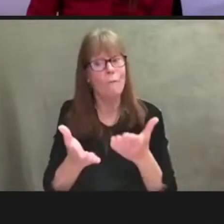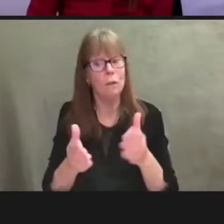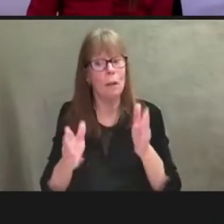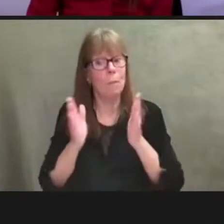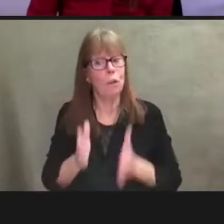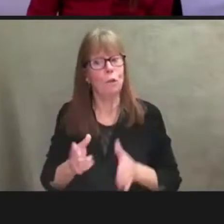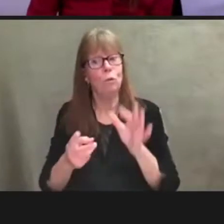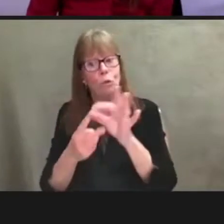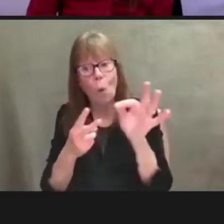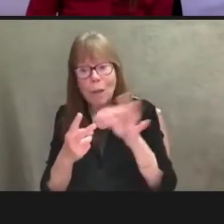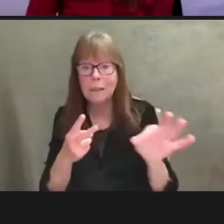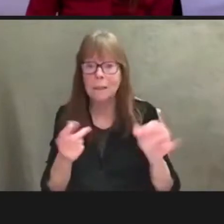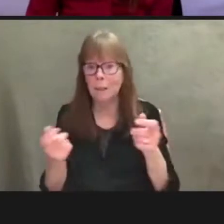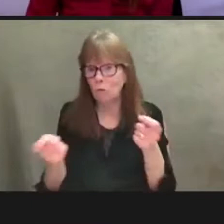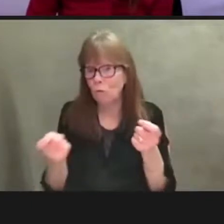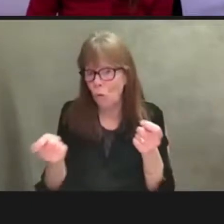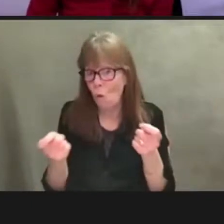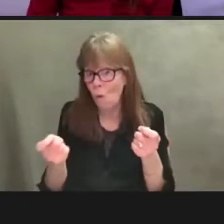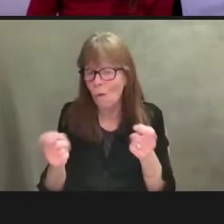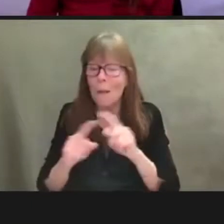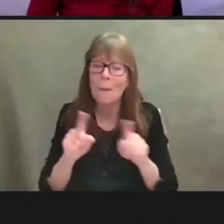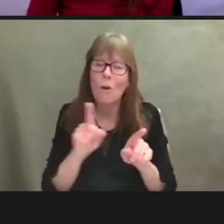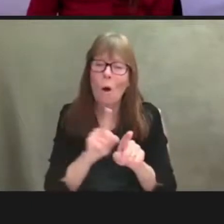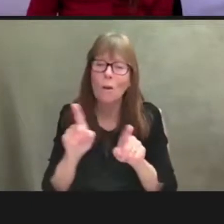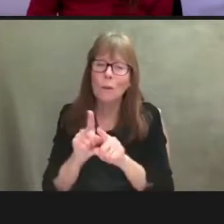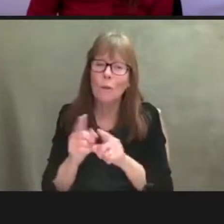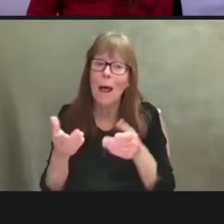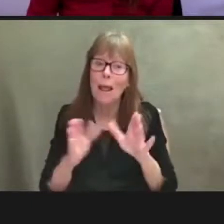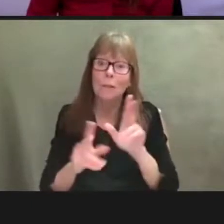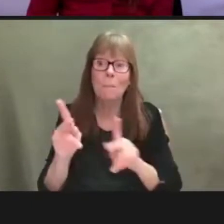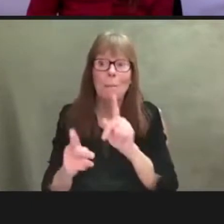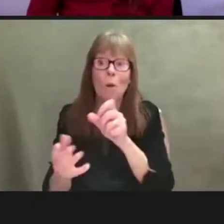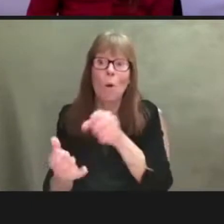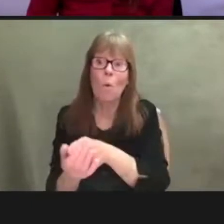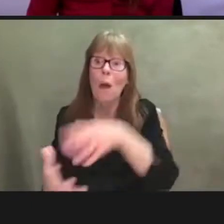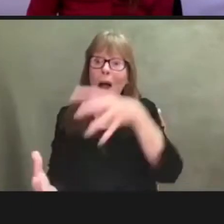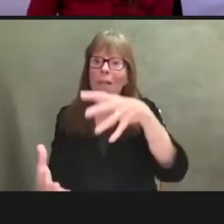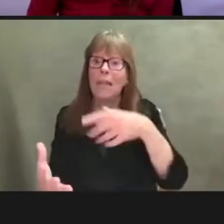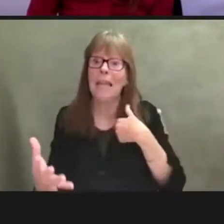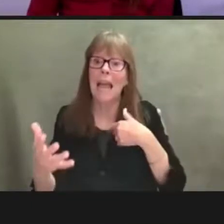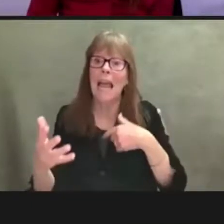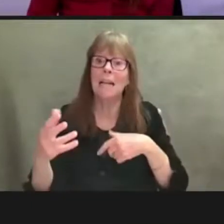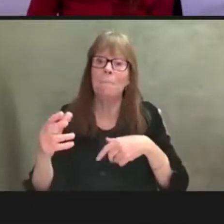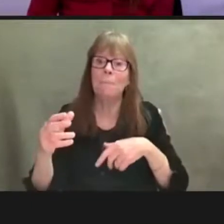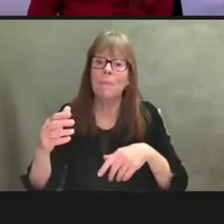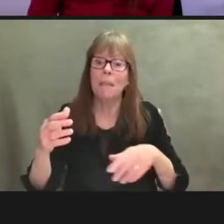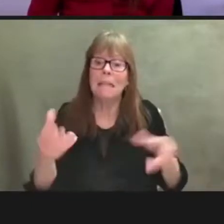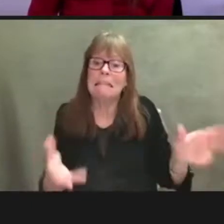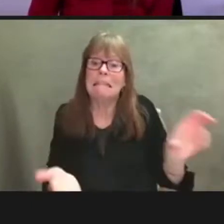it also allows people who are wealthy to subsidize their services in a way that currently you